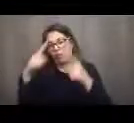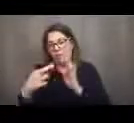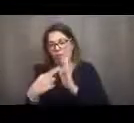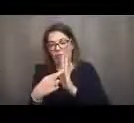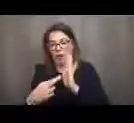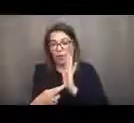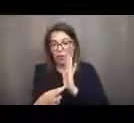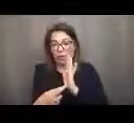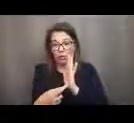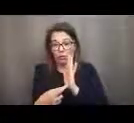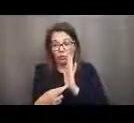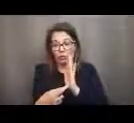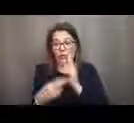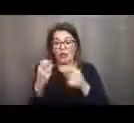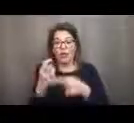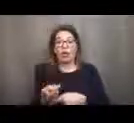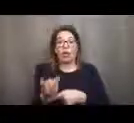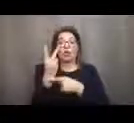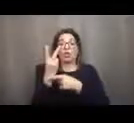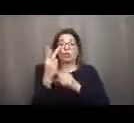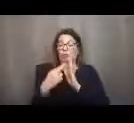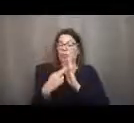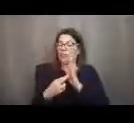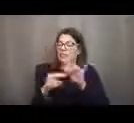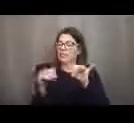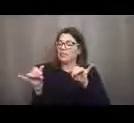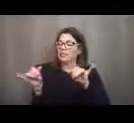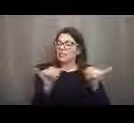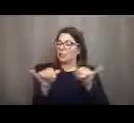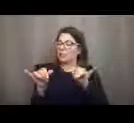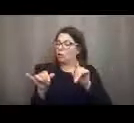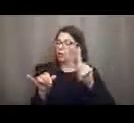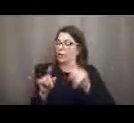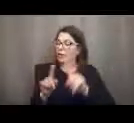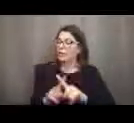The two regulations are very similar, but there are some differences.